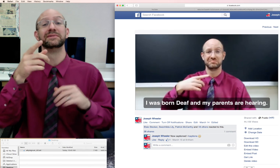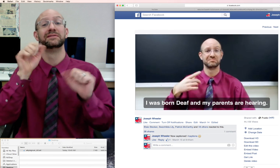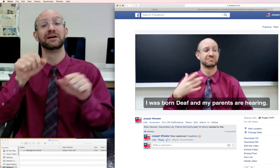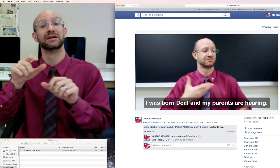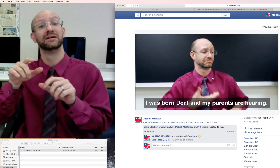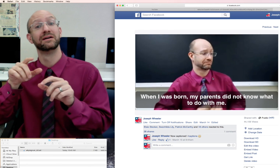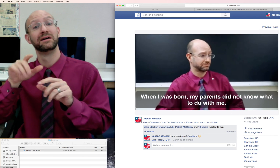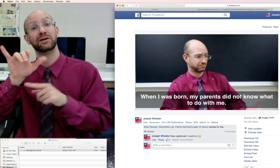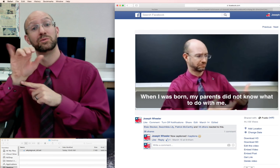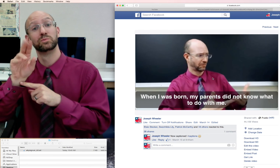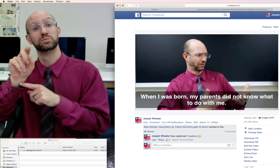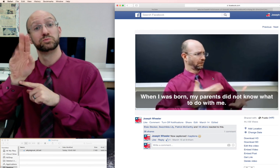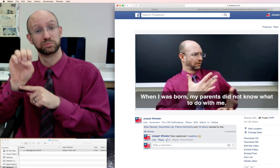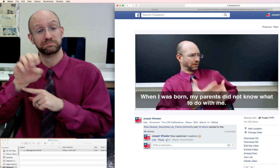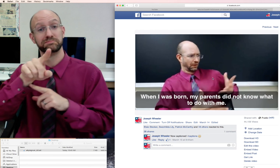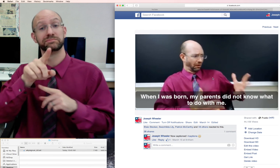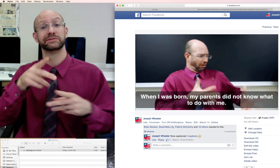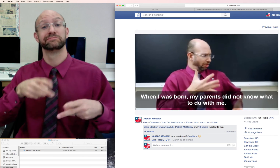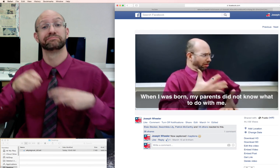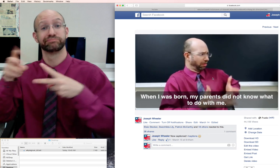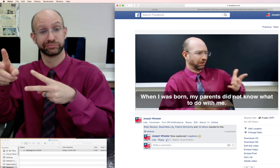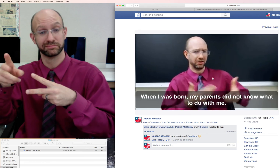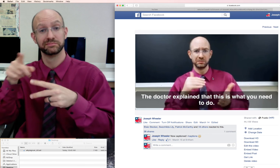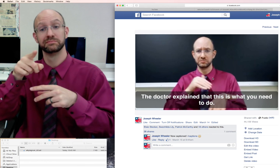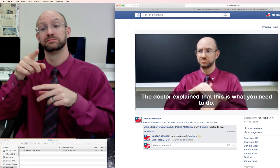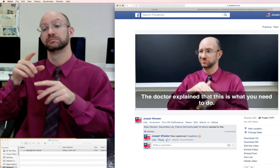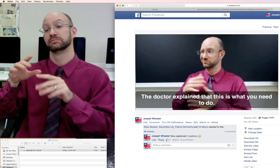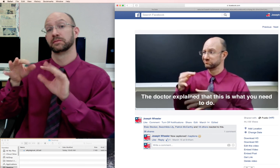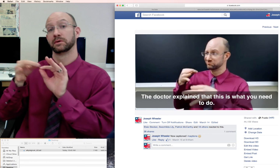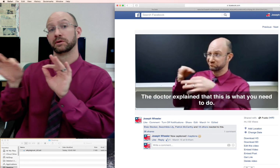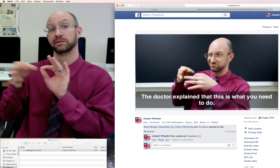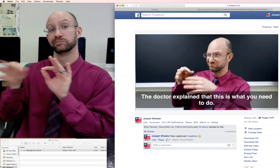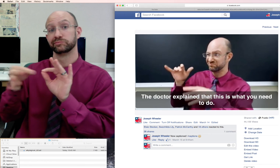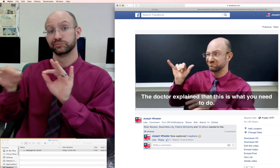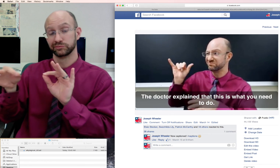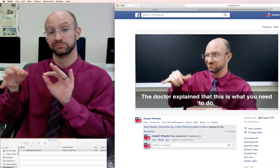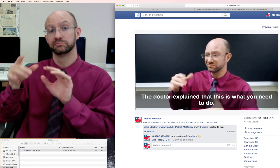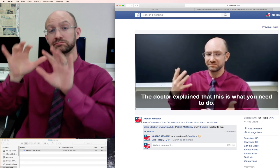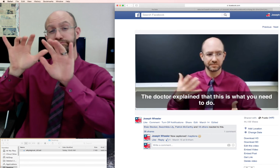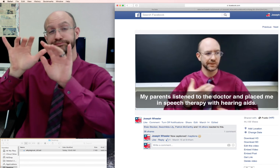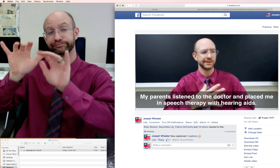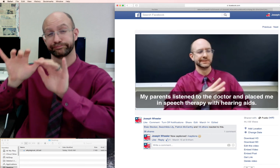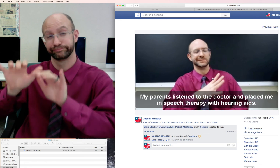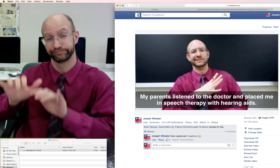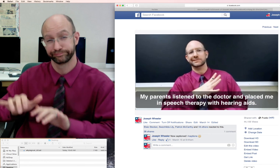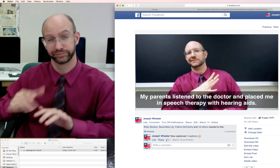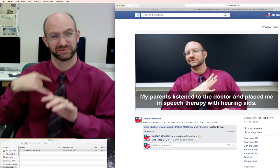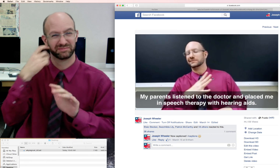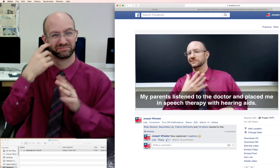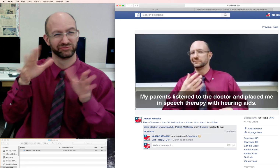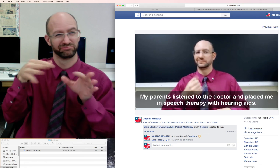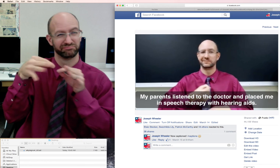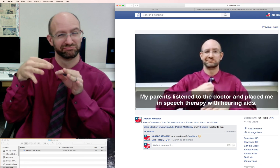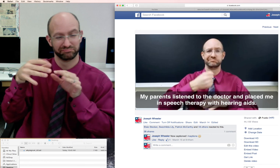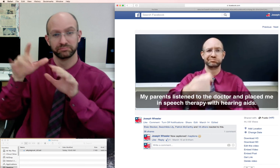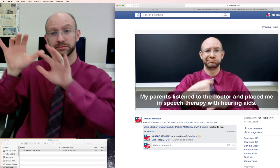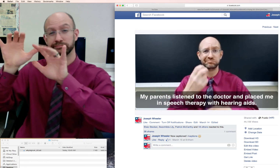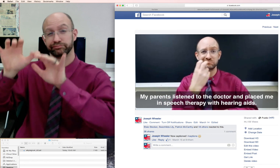You can go to YouTube, upload the video, caption the video by typing it out like I just explained to you how to do it.